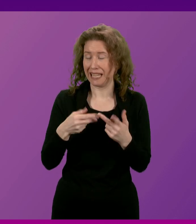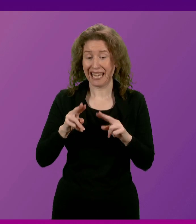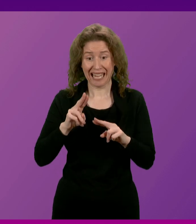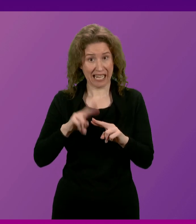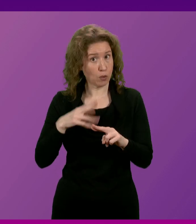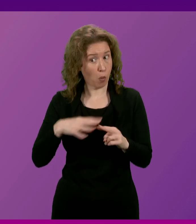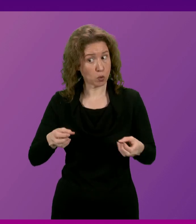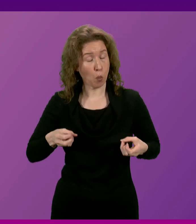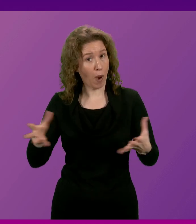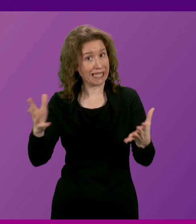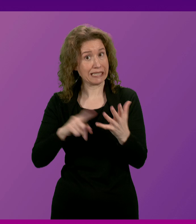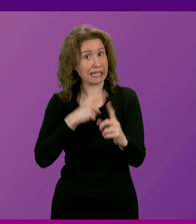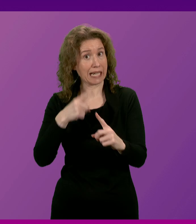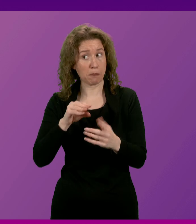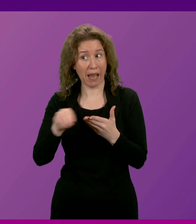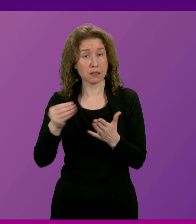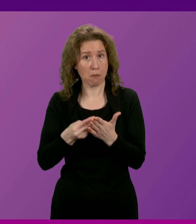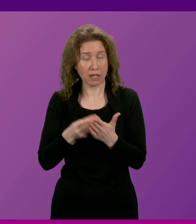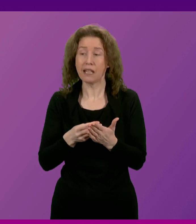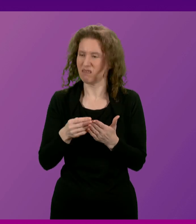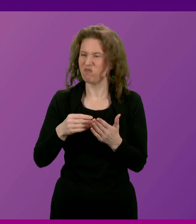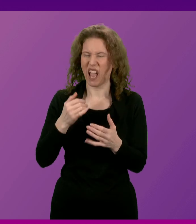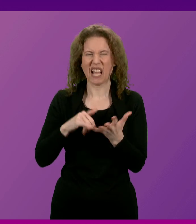taxpayers’ money, the Scottish National Party will manage it. Public services